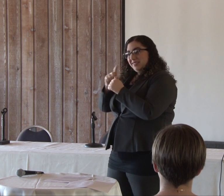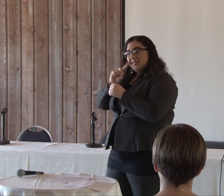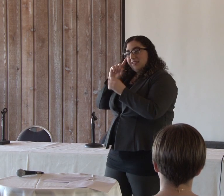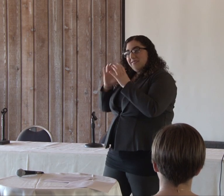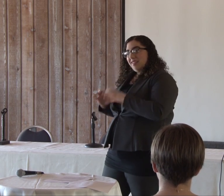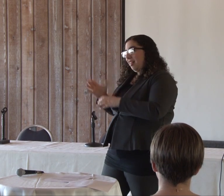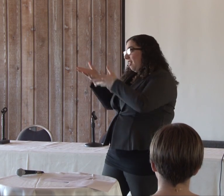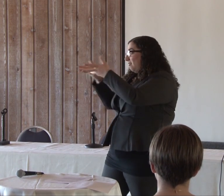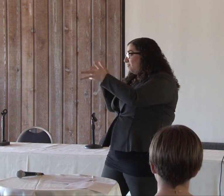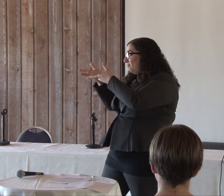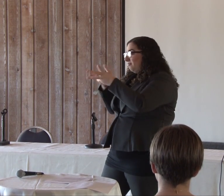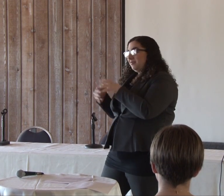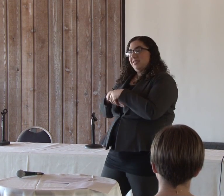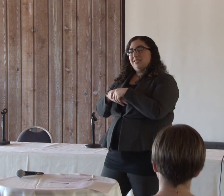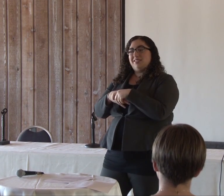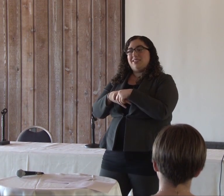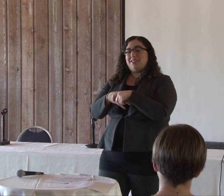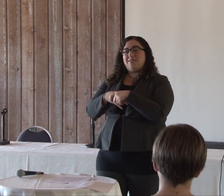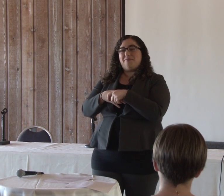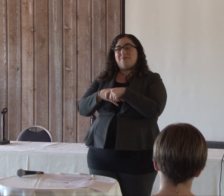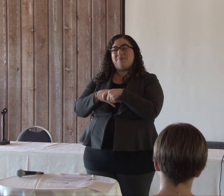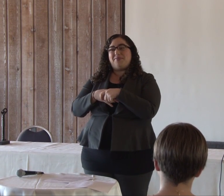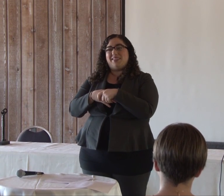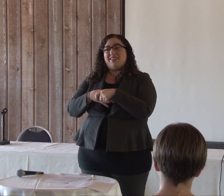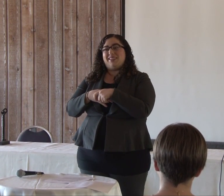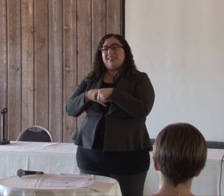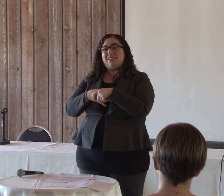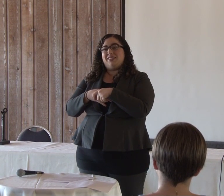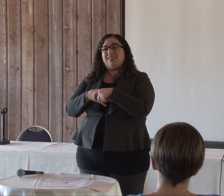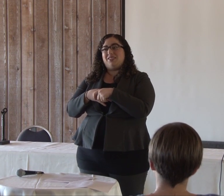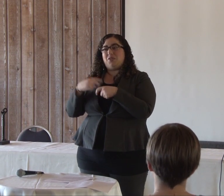beside you They are there to support you and to make sure that the client